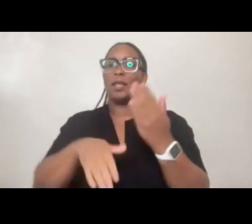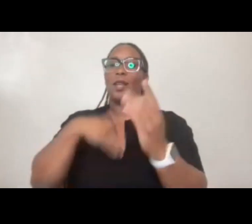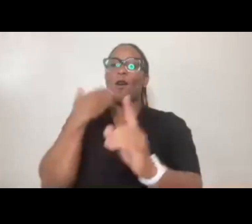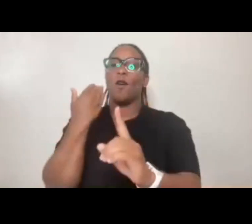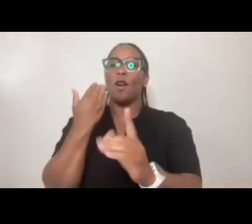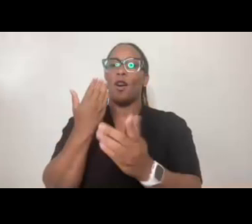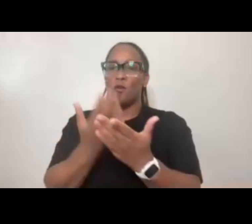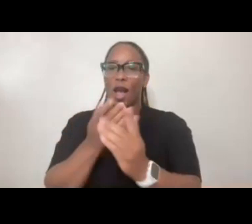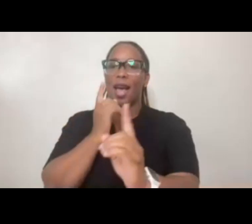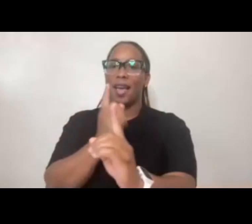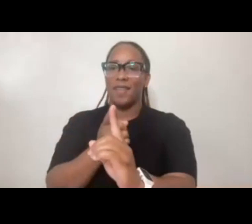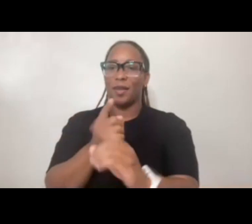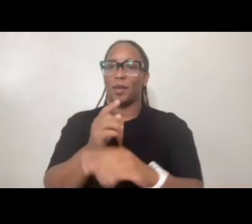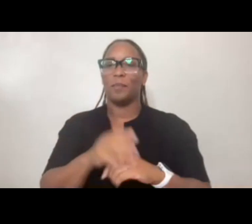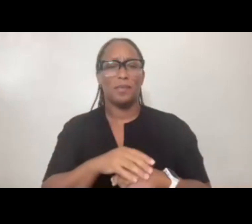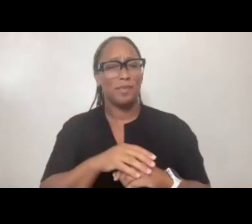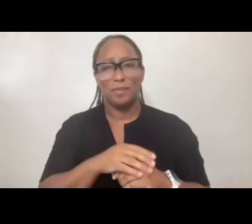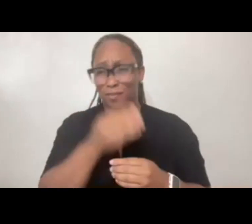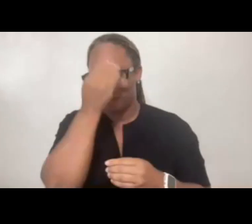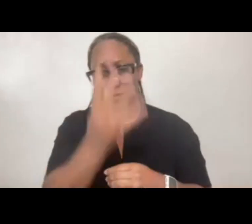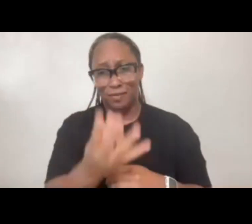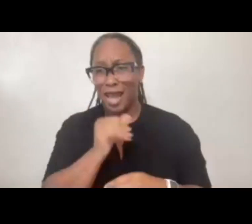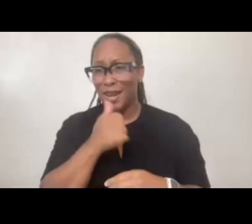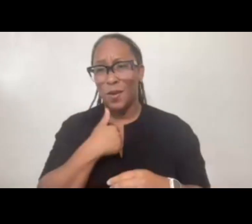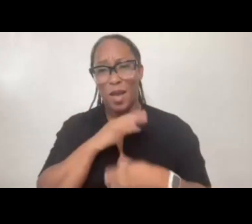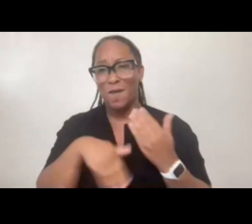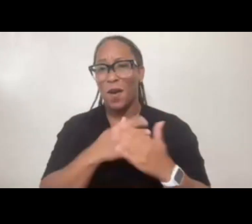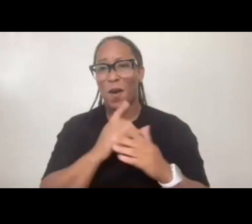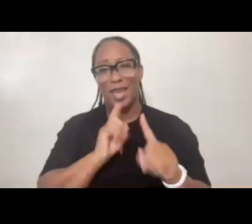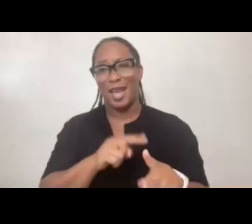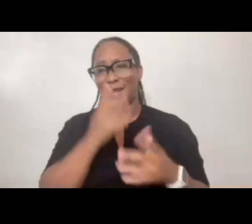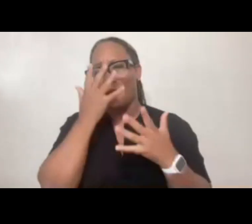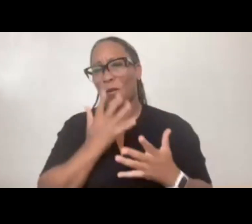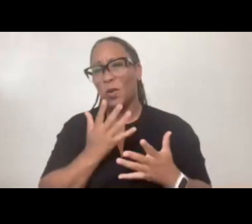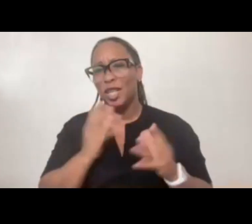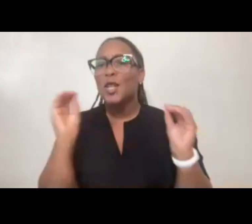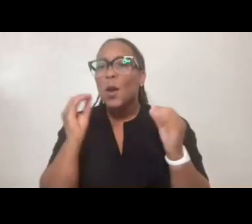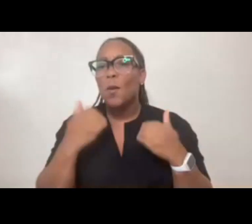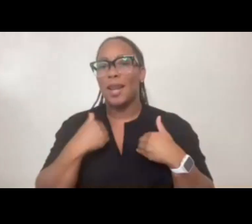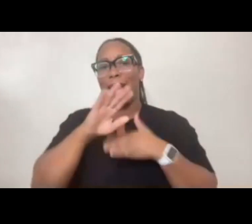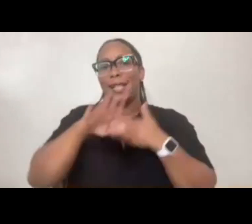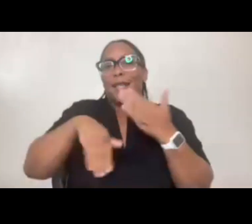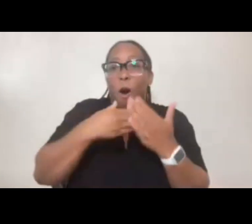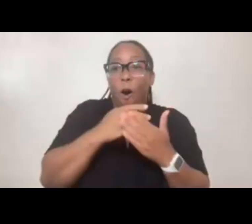And I want to just start by saying I do not have all the answers. Unfortunately, no one has all the answers right now,